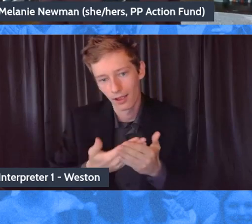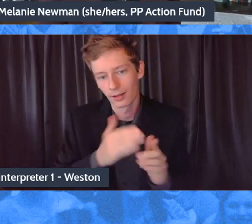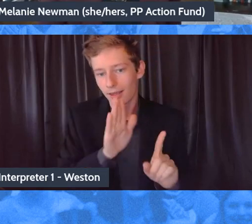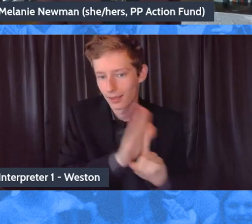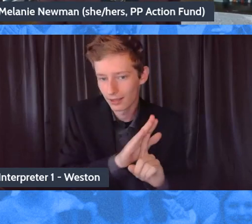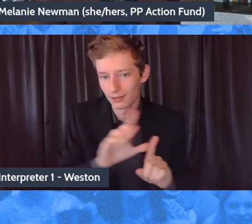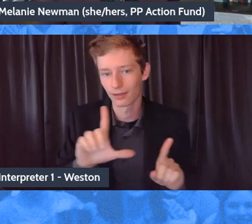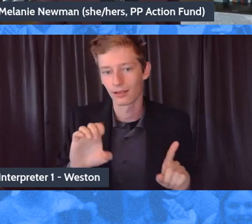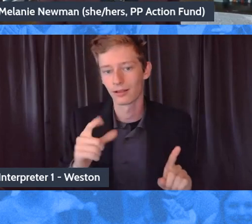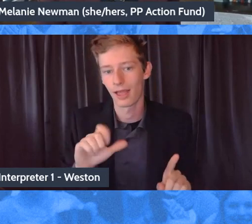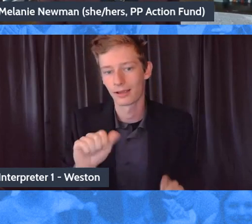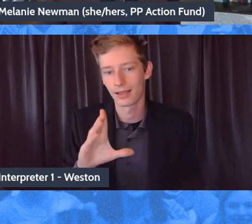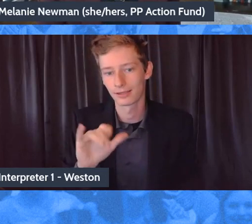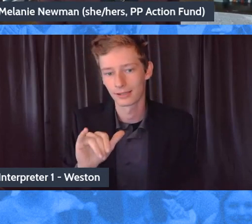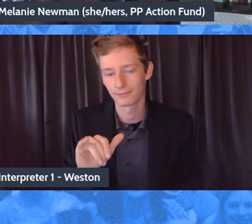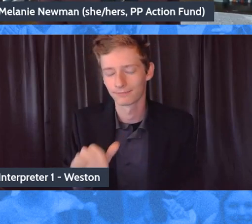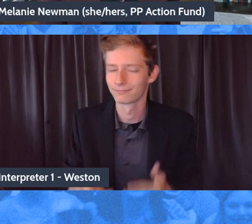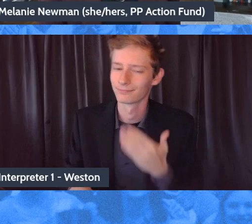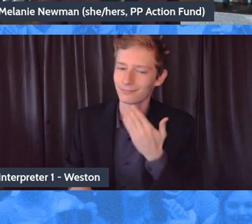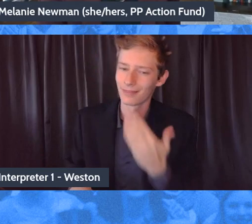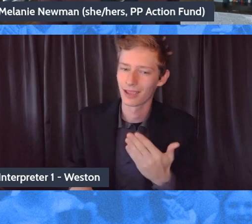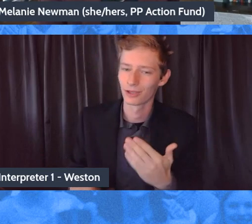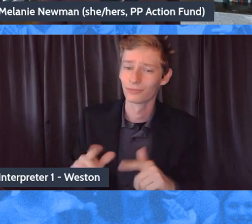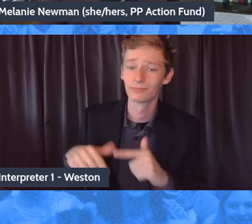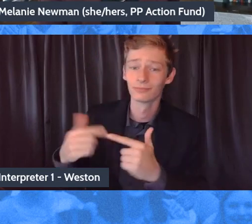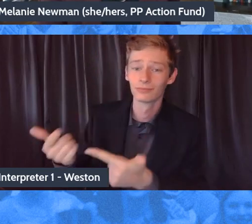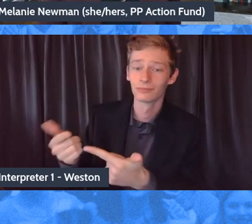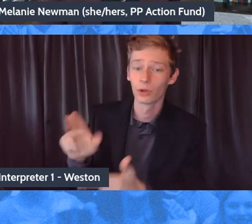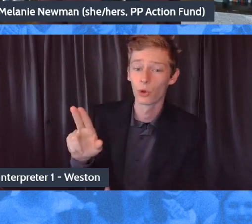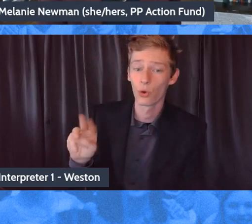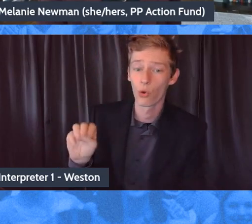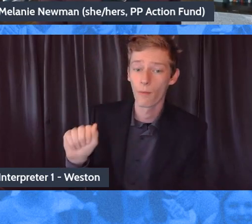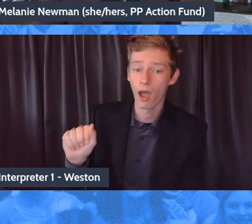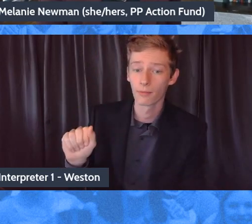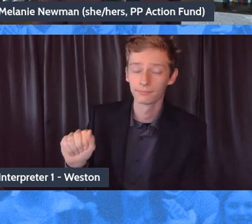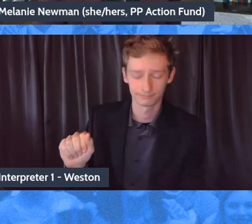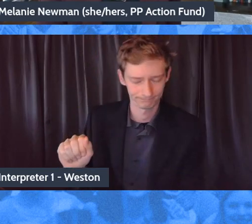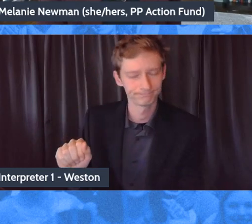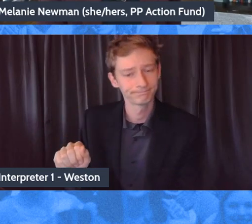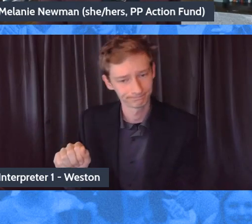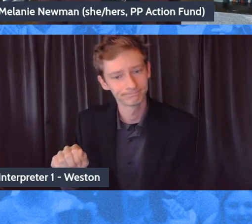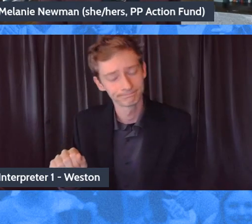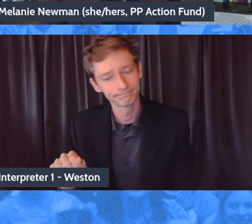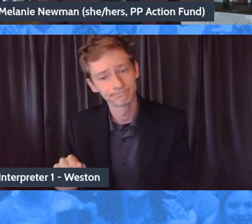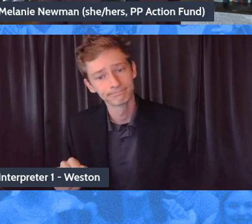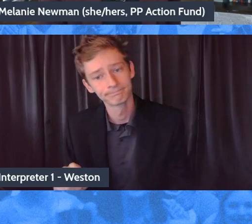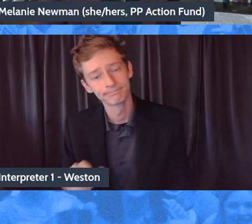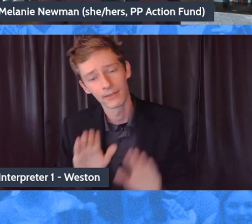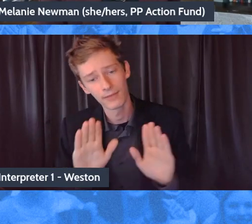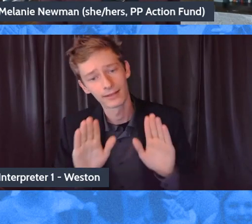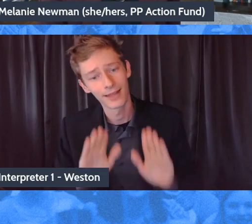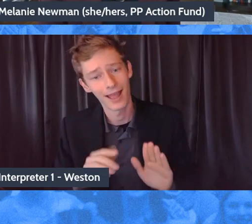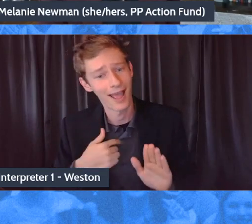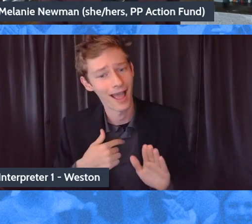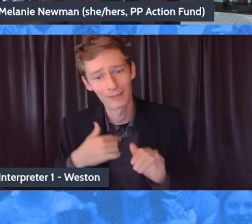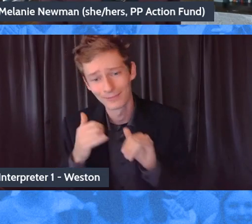What keeps you motivated and inspired to do this work? I mean, it's fantastic 'cause it's sort of shared with all of these fantastic folks